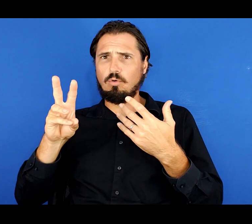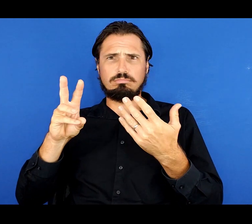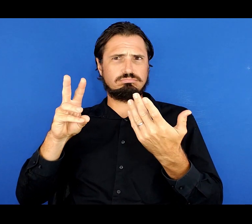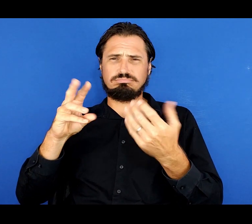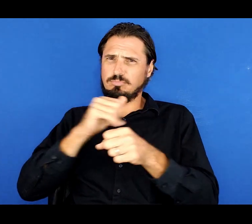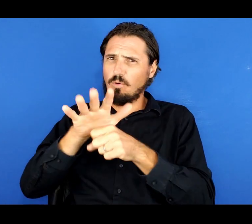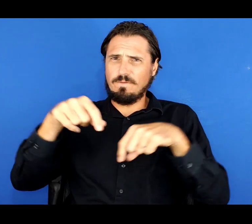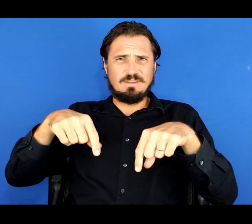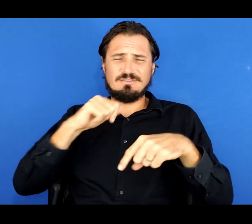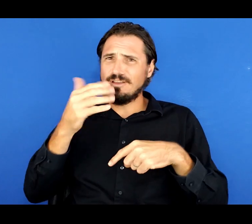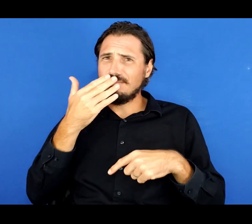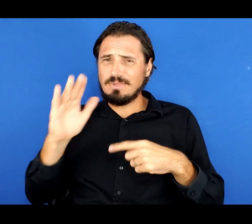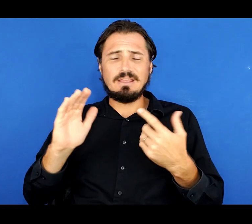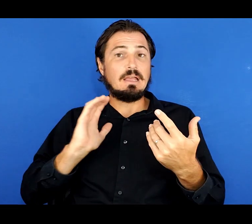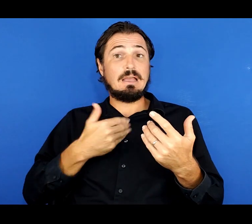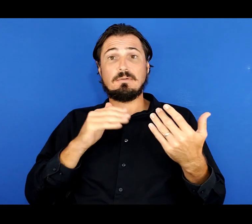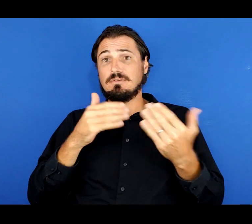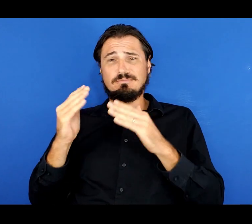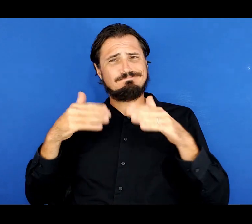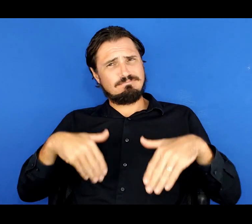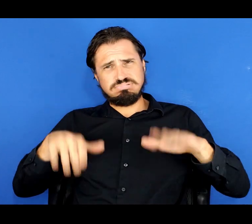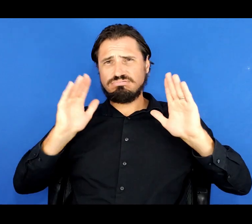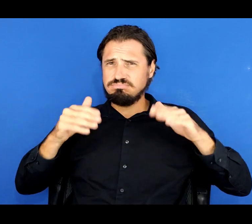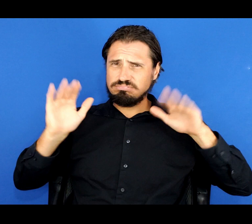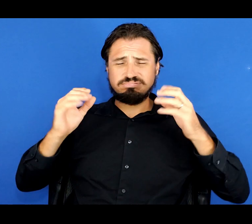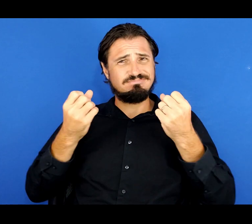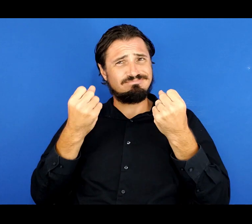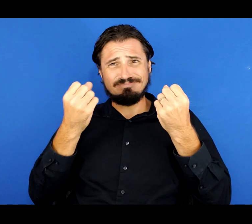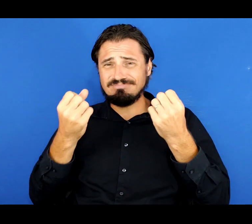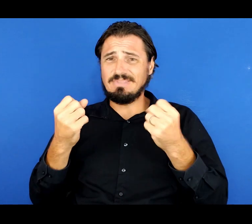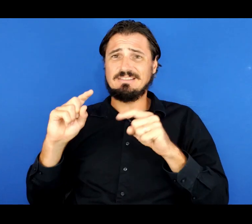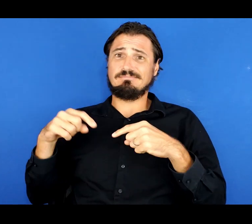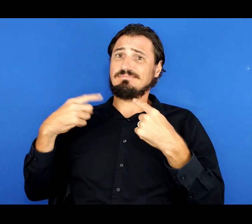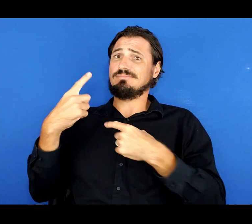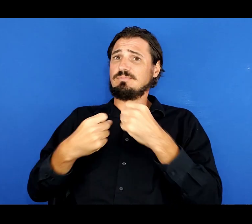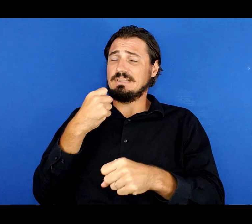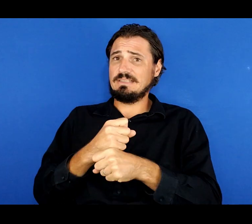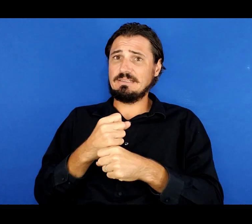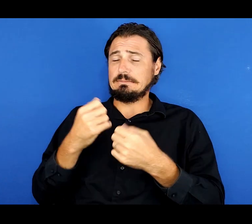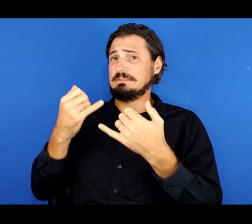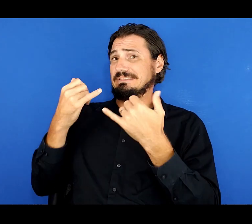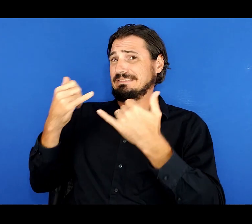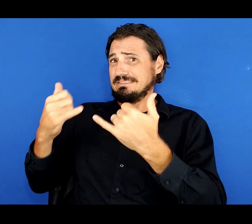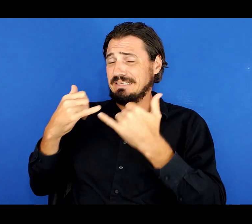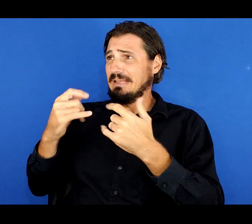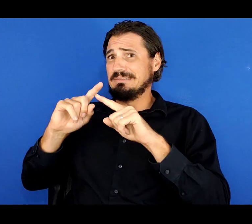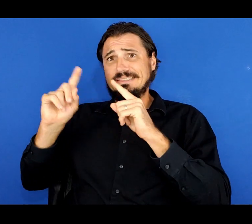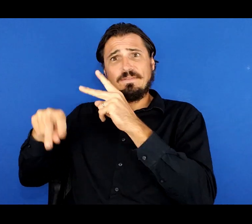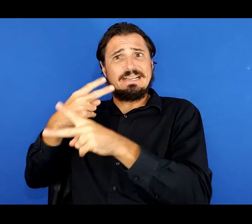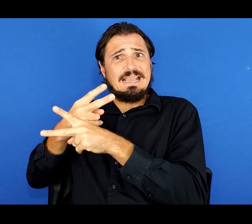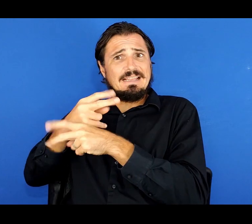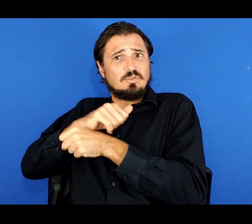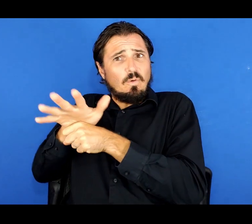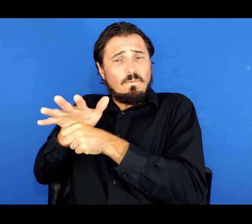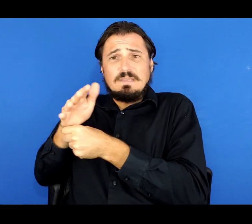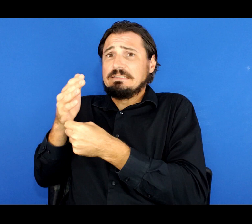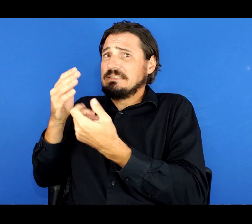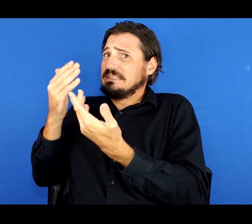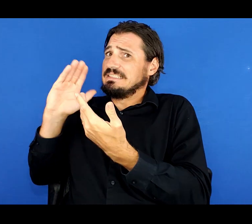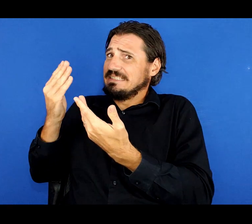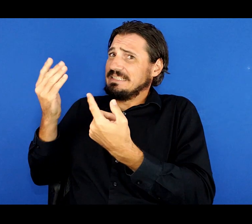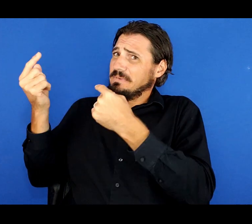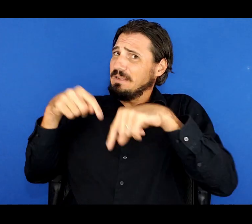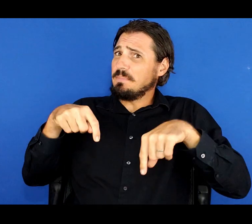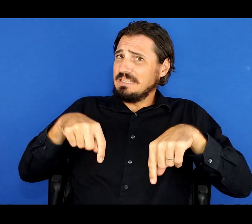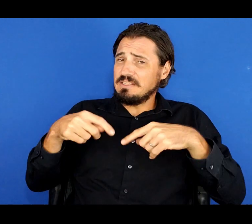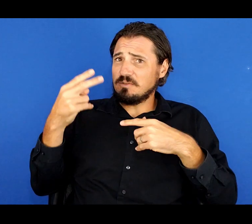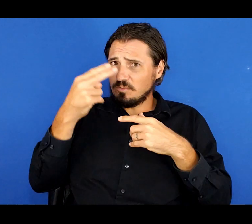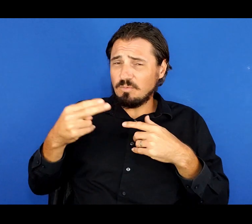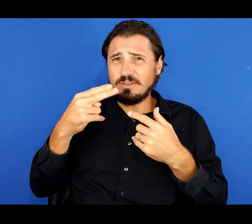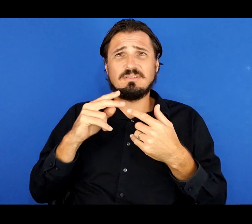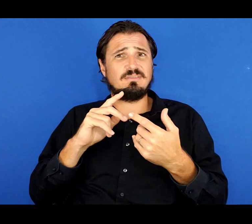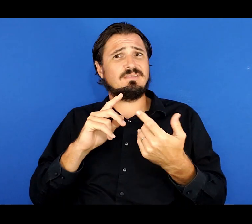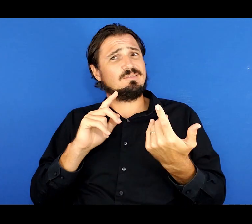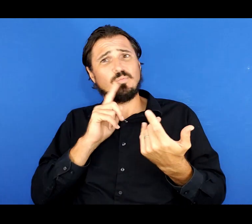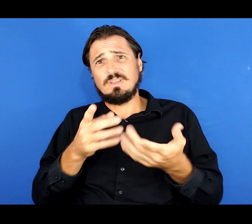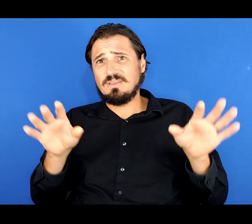Our community has made many sacrifices over the course of the past year, and with the threat of new variants of COVID-19 here in Hawai‘i, is more important than ever that we remain vigilant.